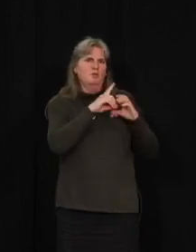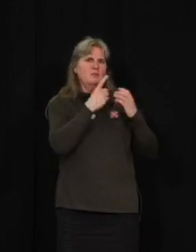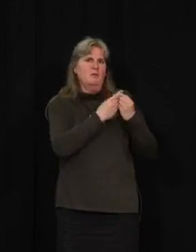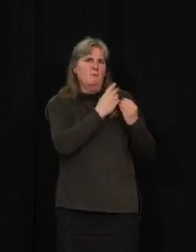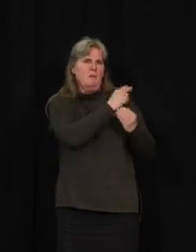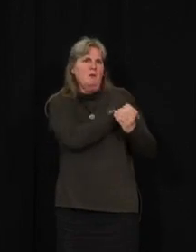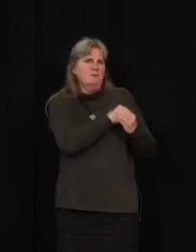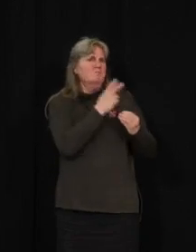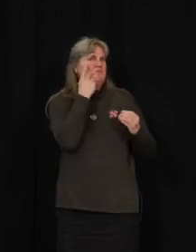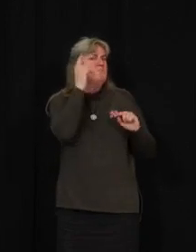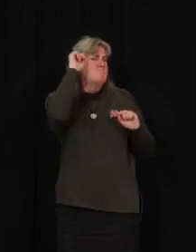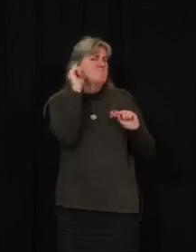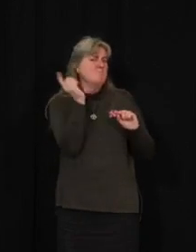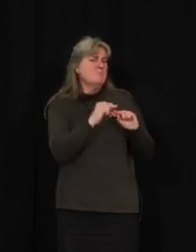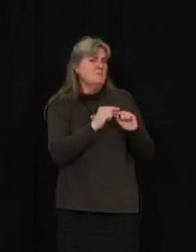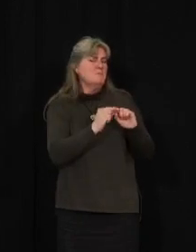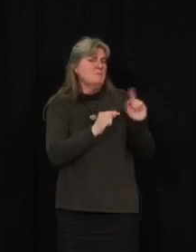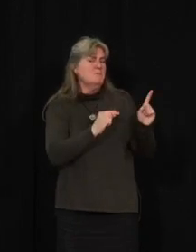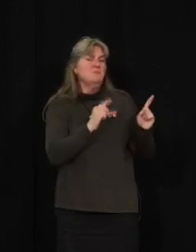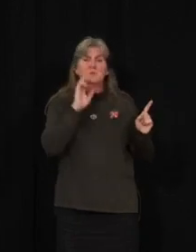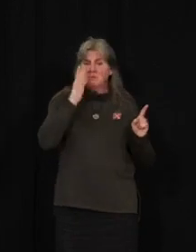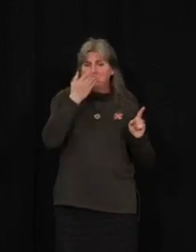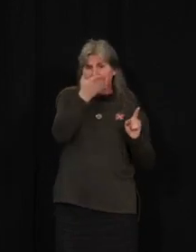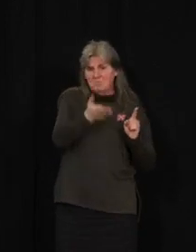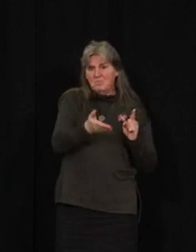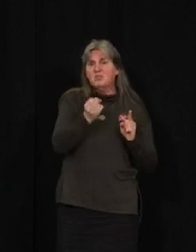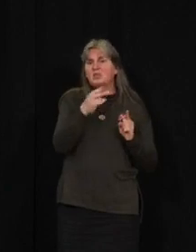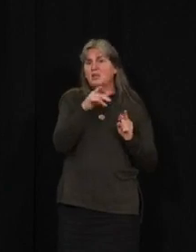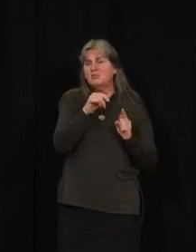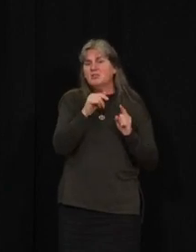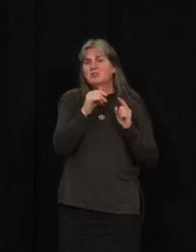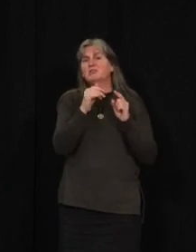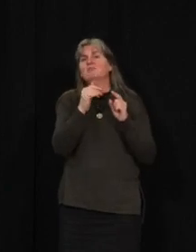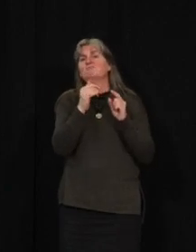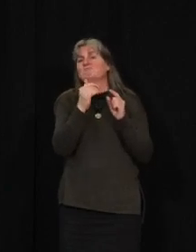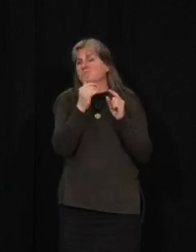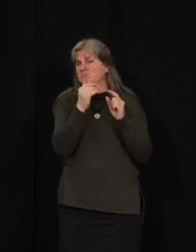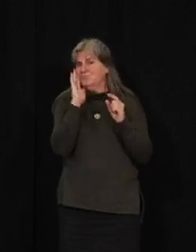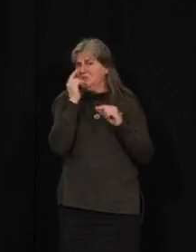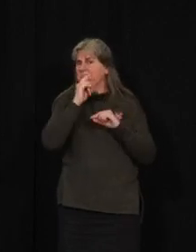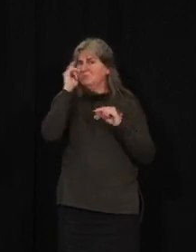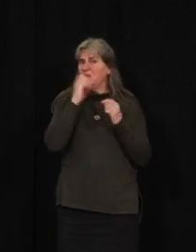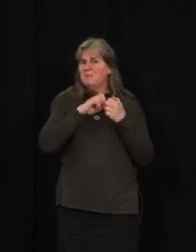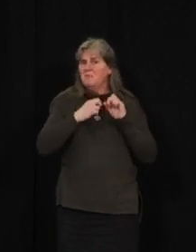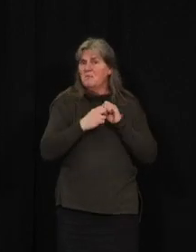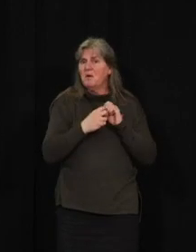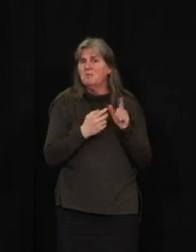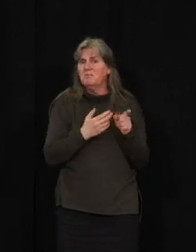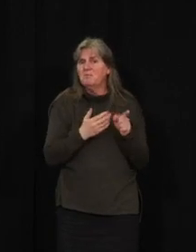improvements in what we have sen with the bolstered supports and